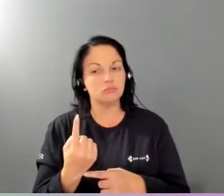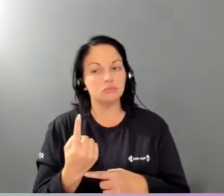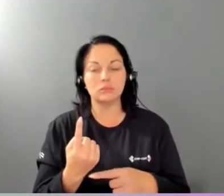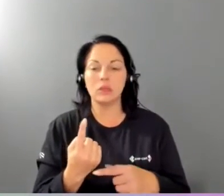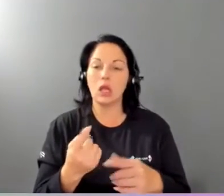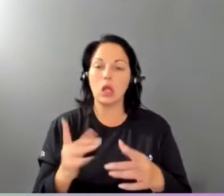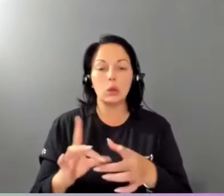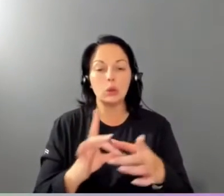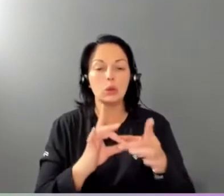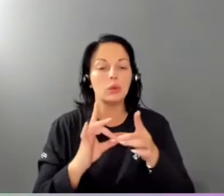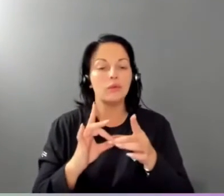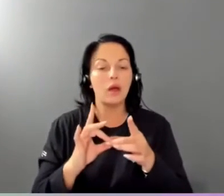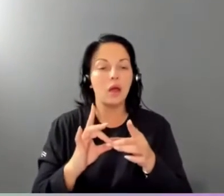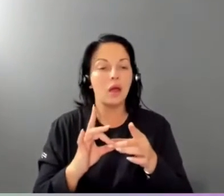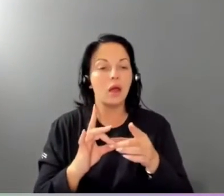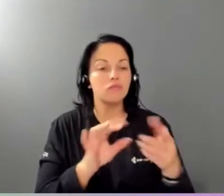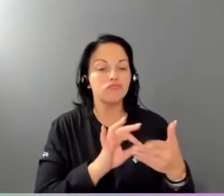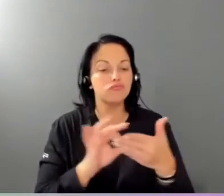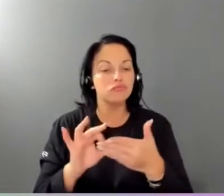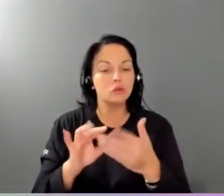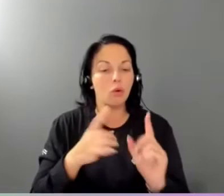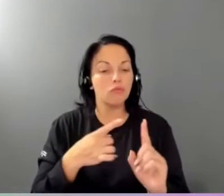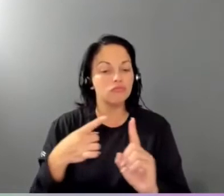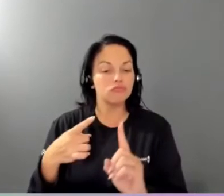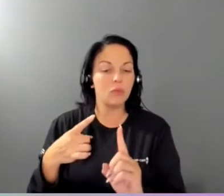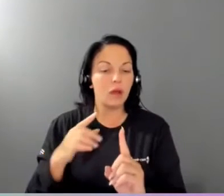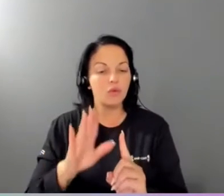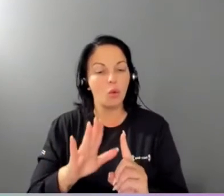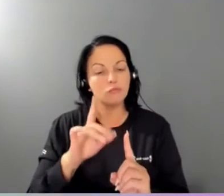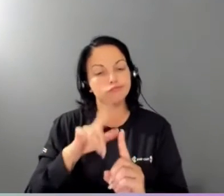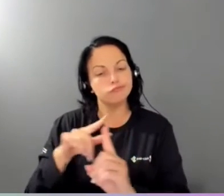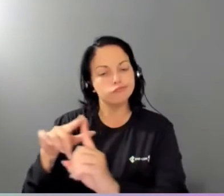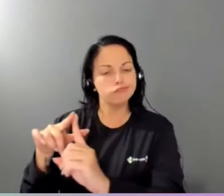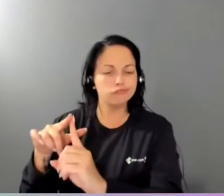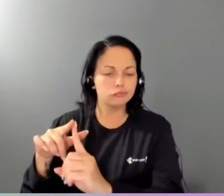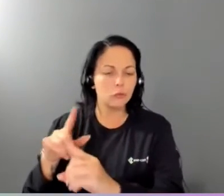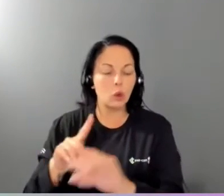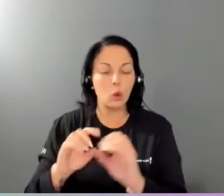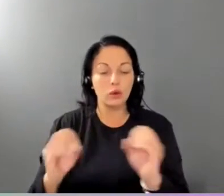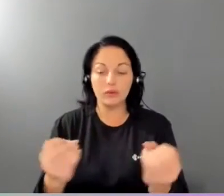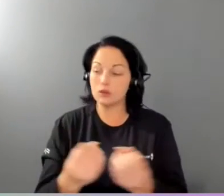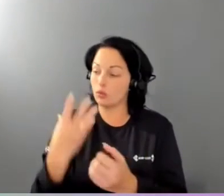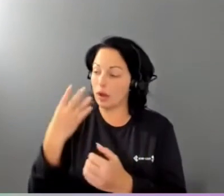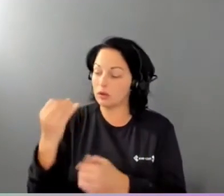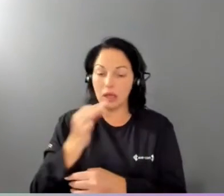for you, to help do multiple things. One, give you a